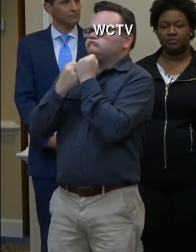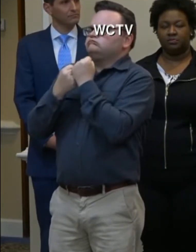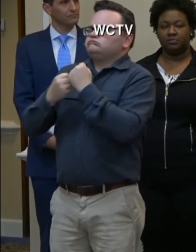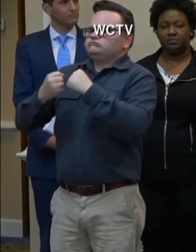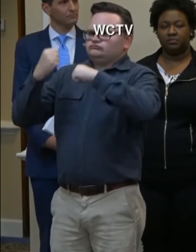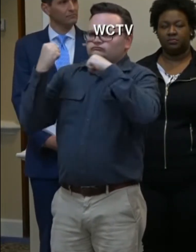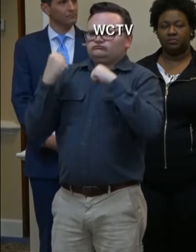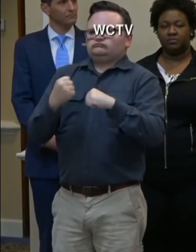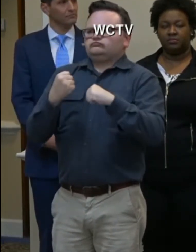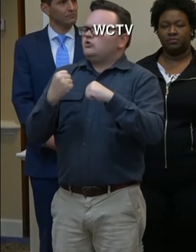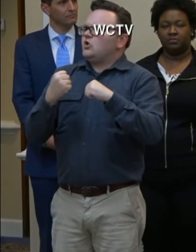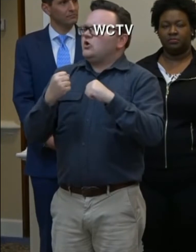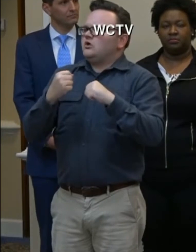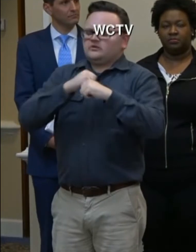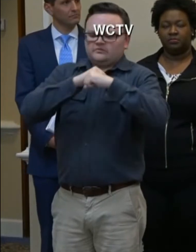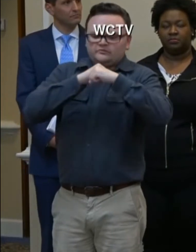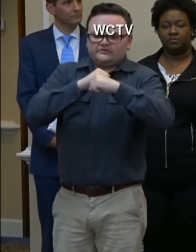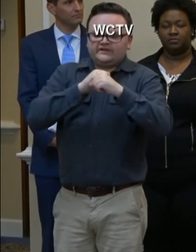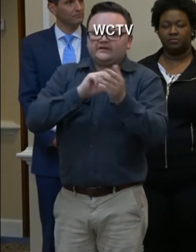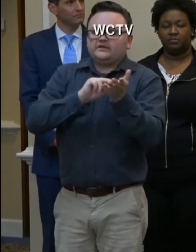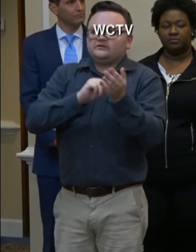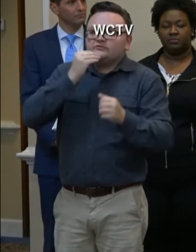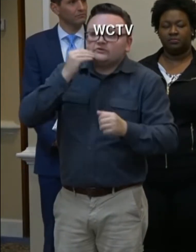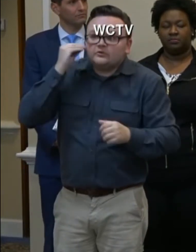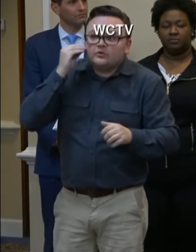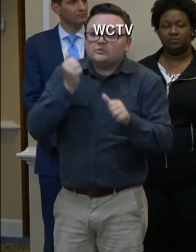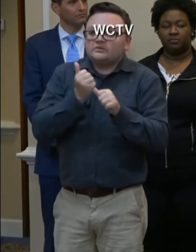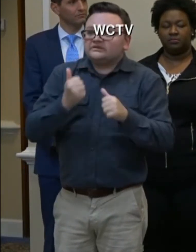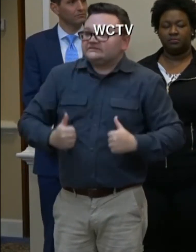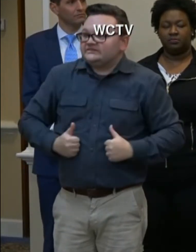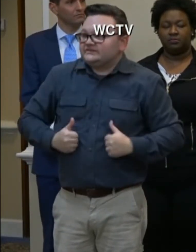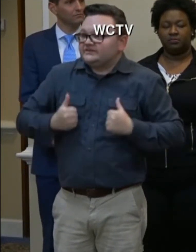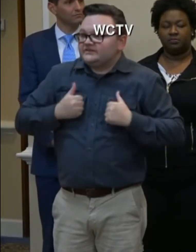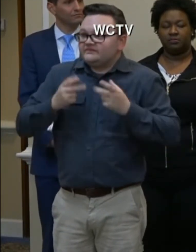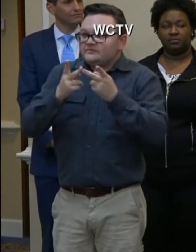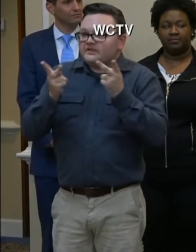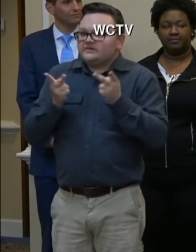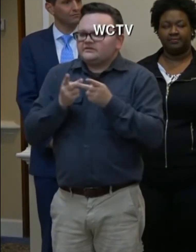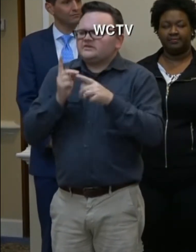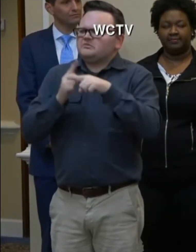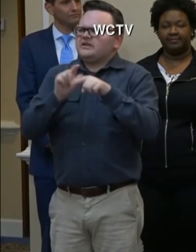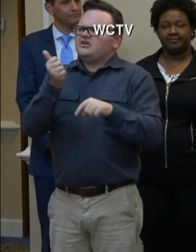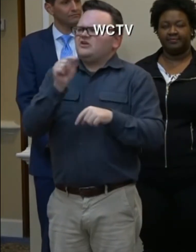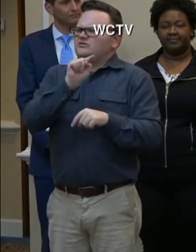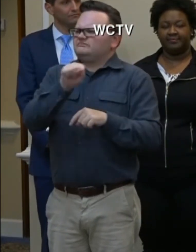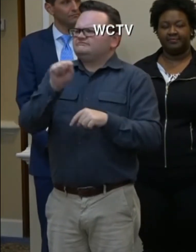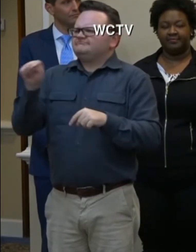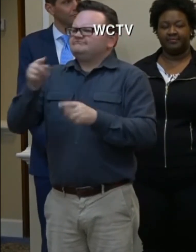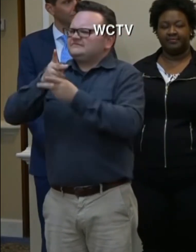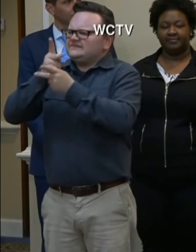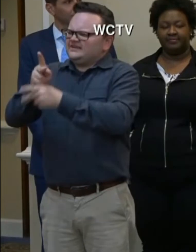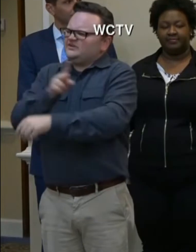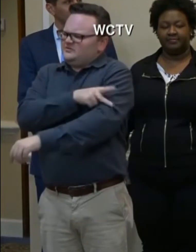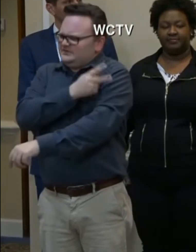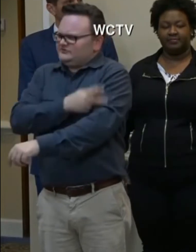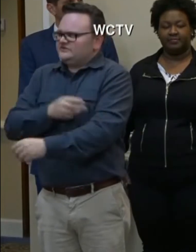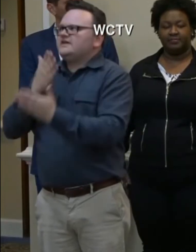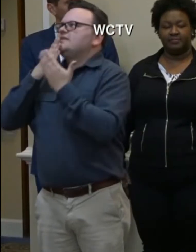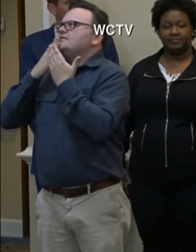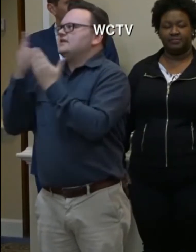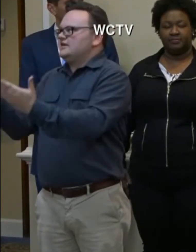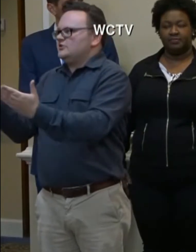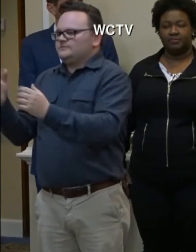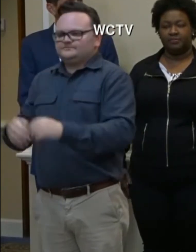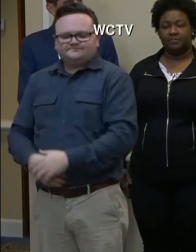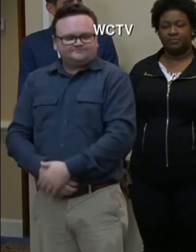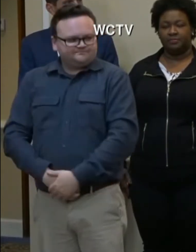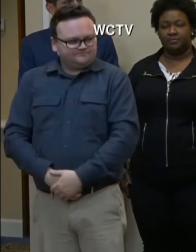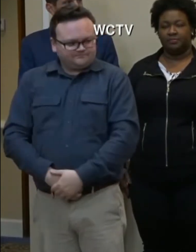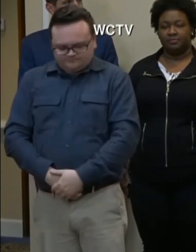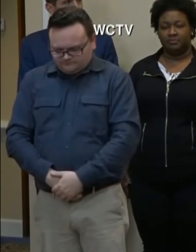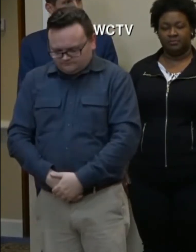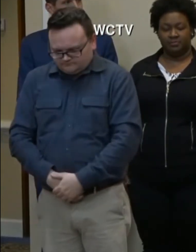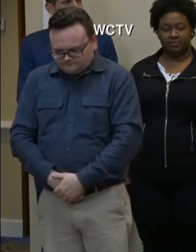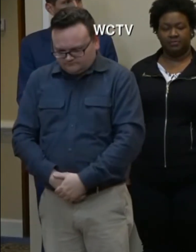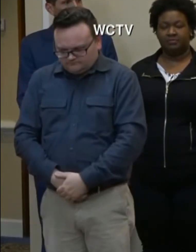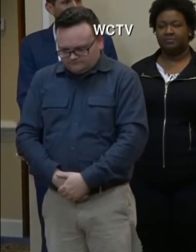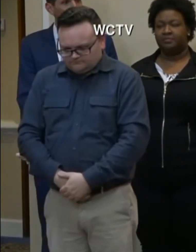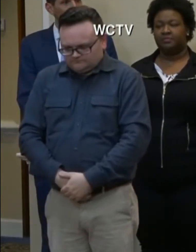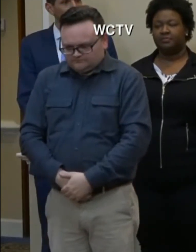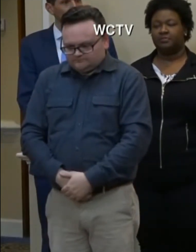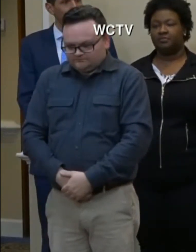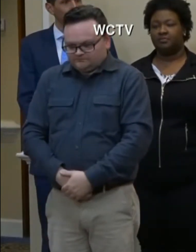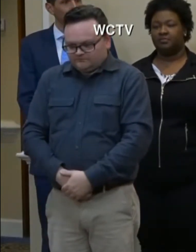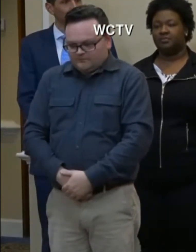assisted living facilities and other residential providers thank you Thank